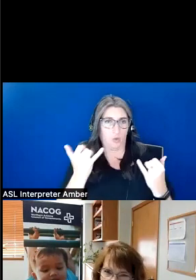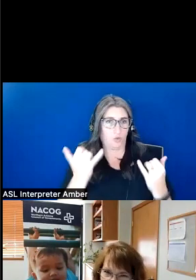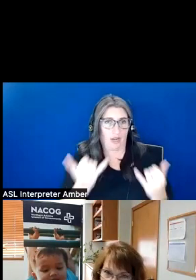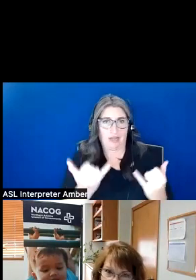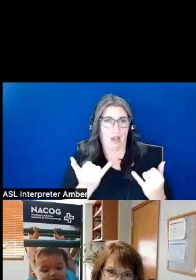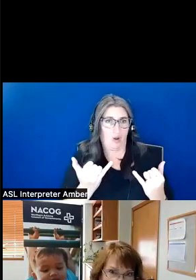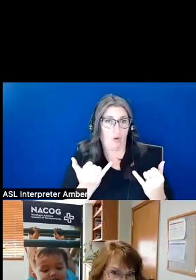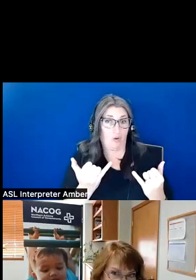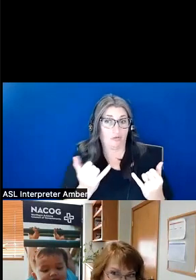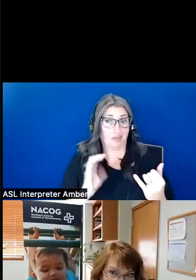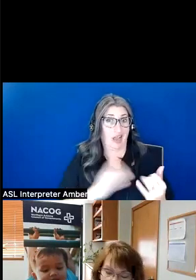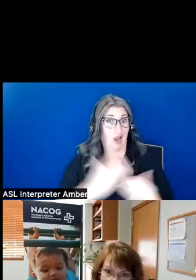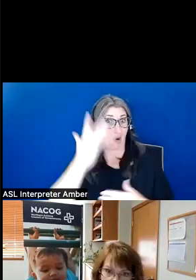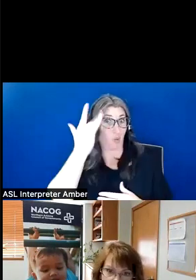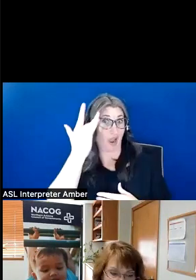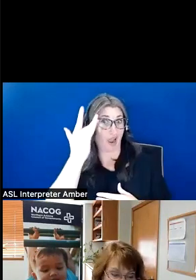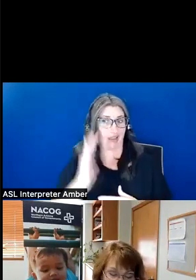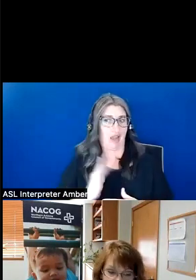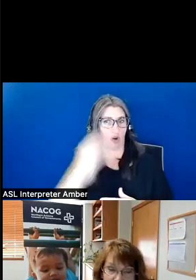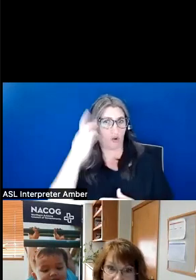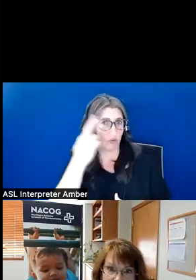Has it changed from yesteryear?"